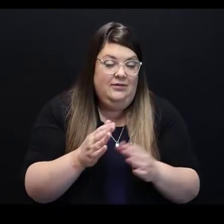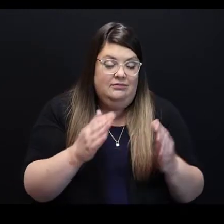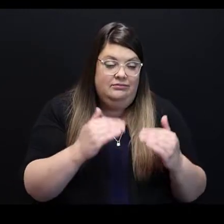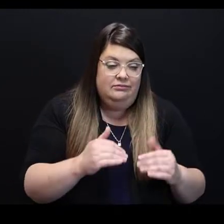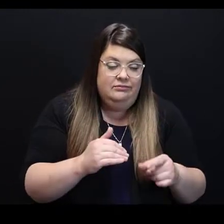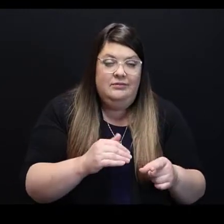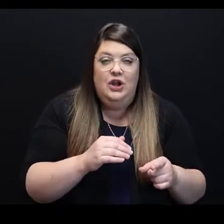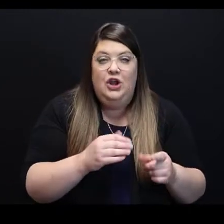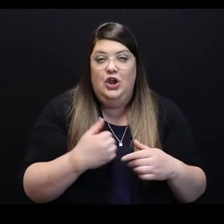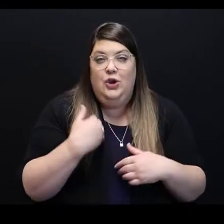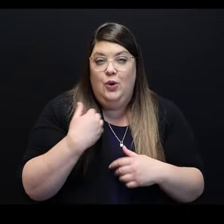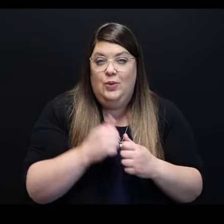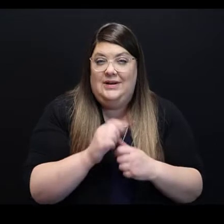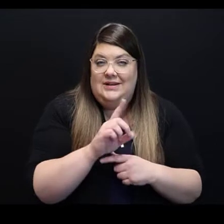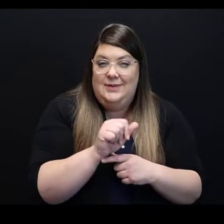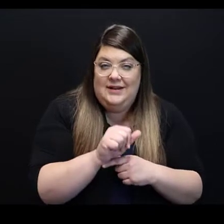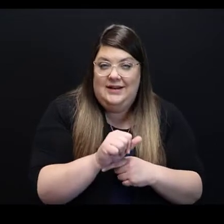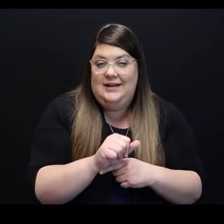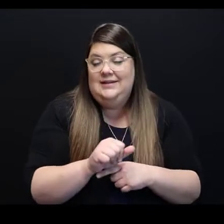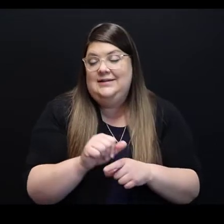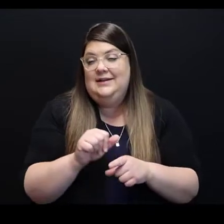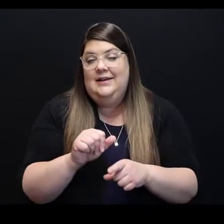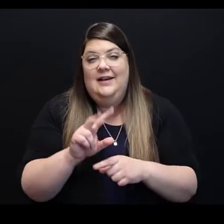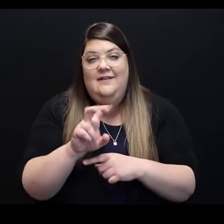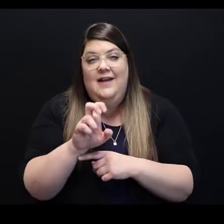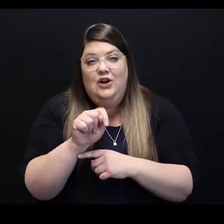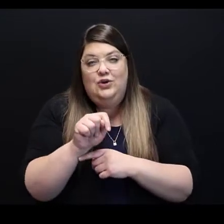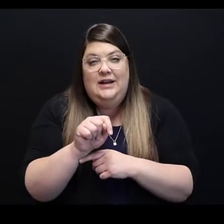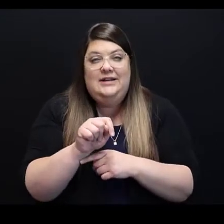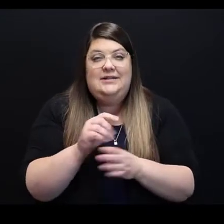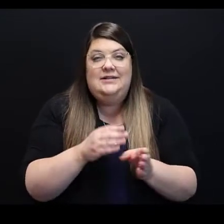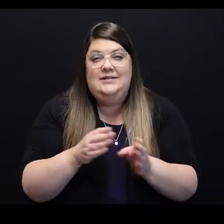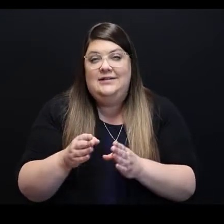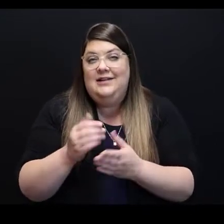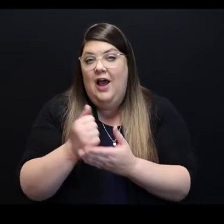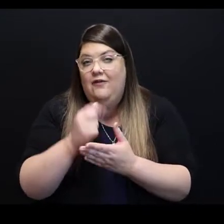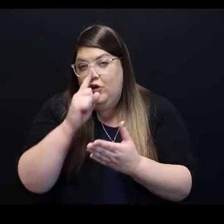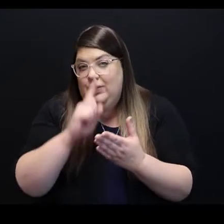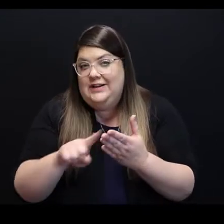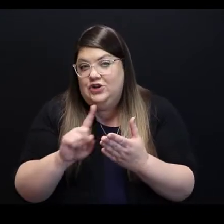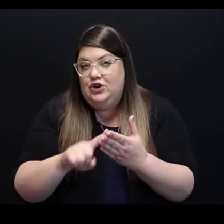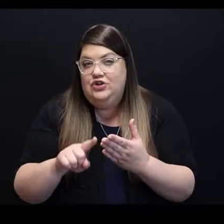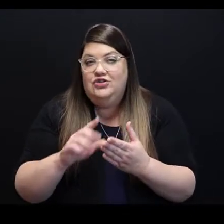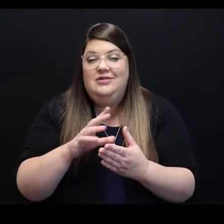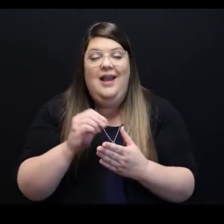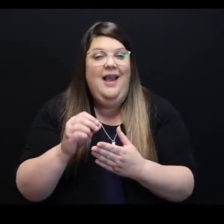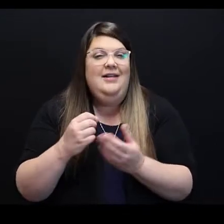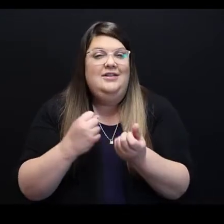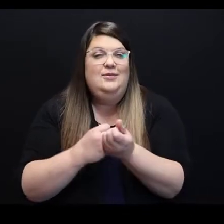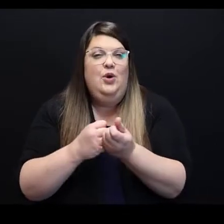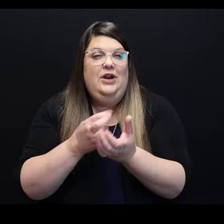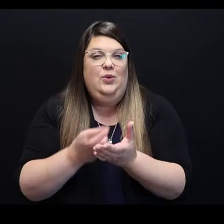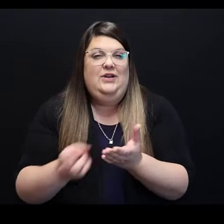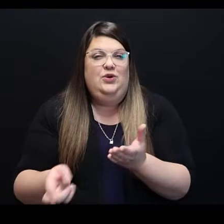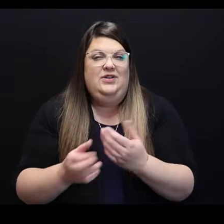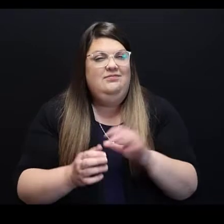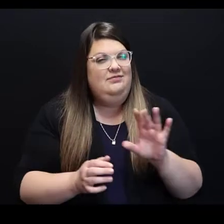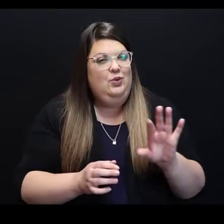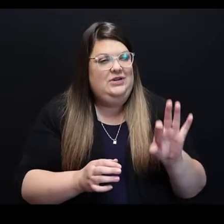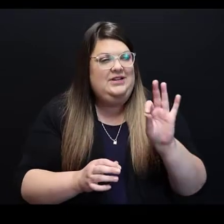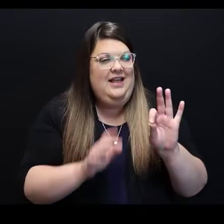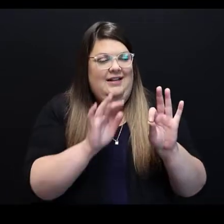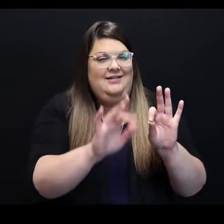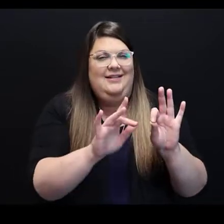for veterans, helpful research, supporting resources. Let's select get training. The page informs